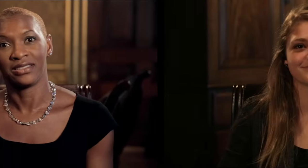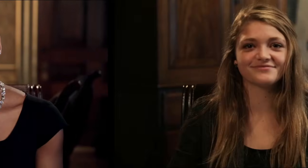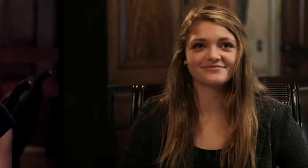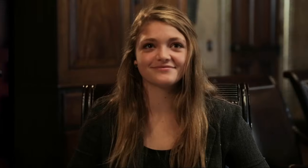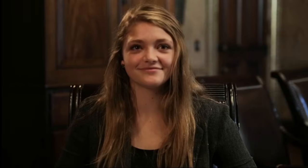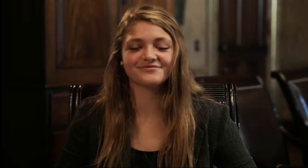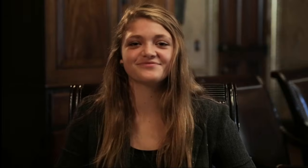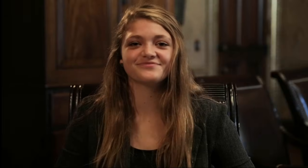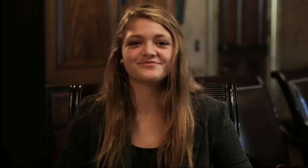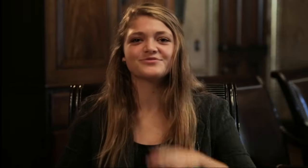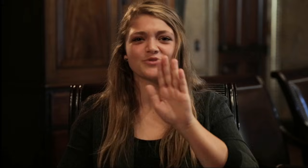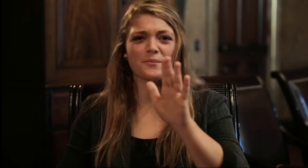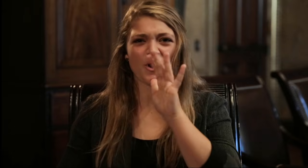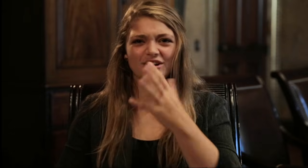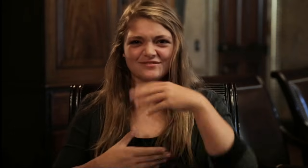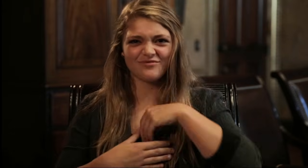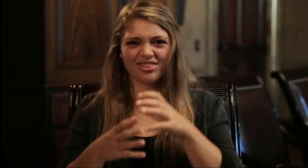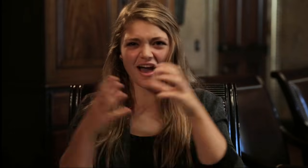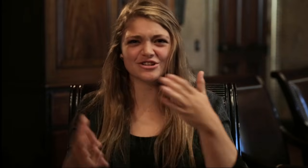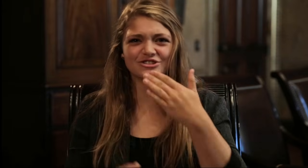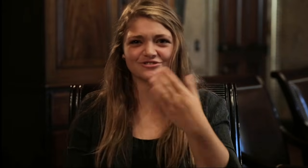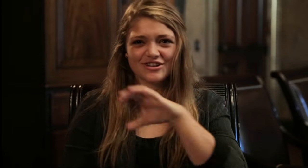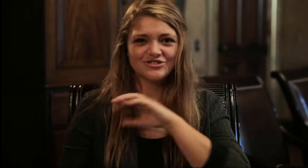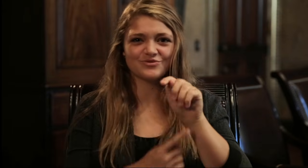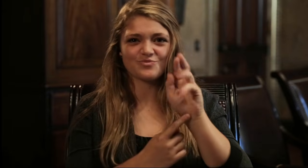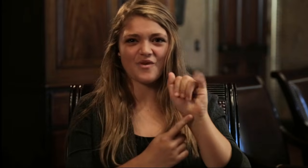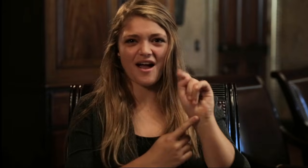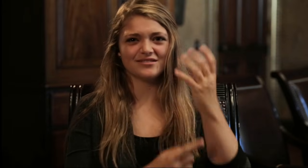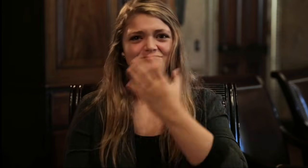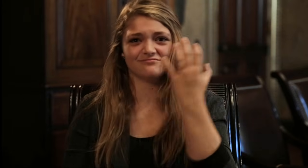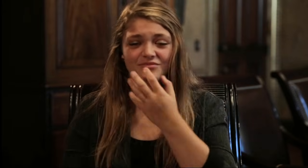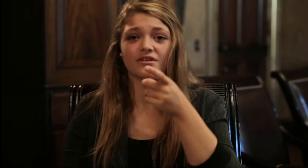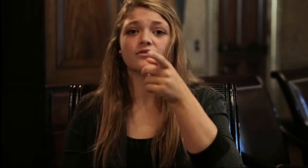Your mother had so many good character traits.